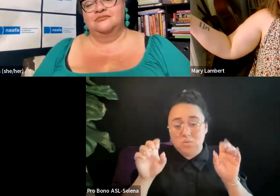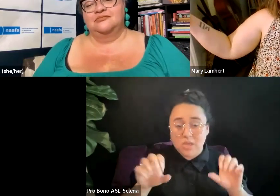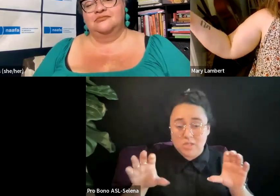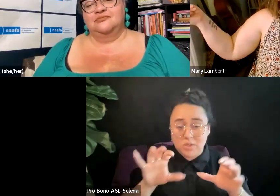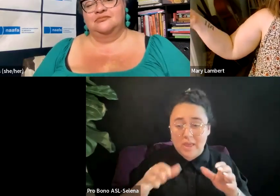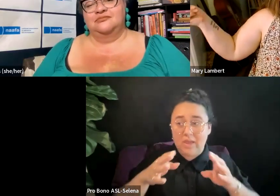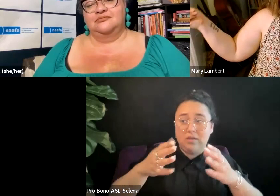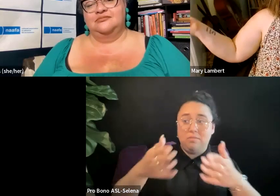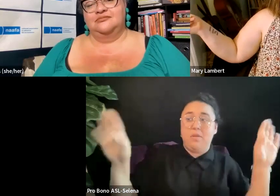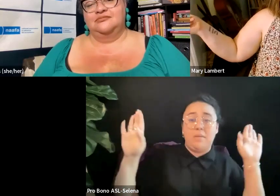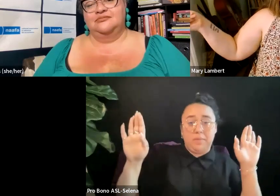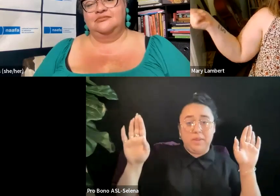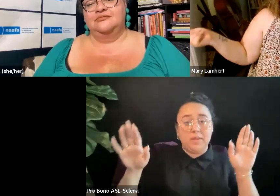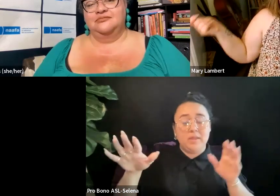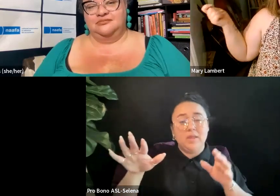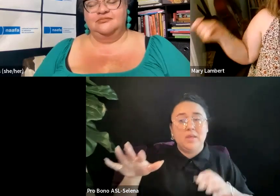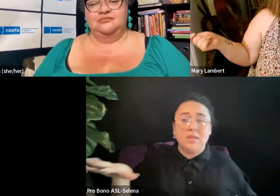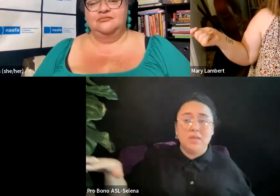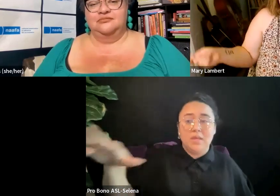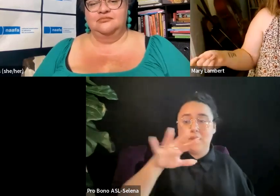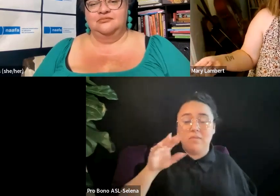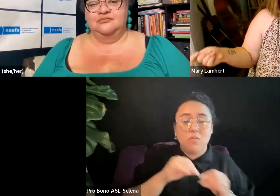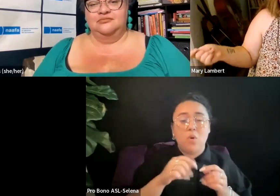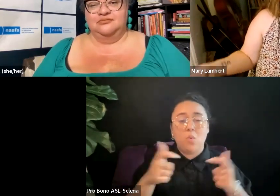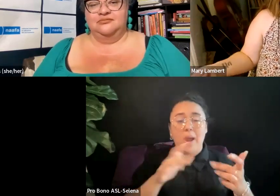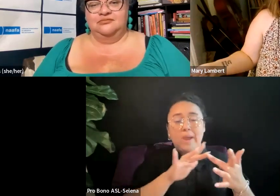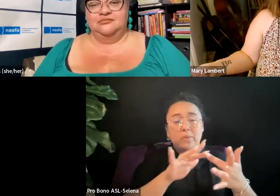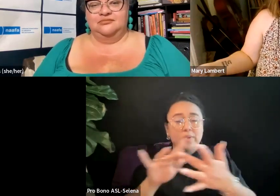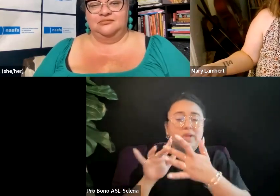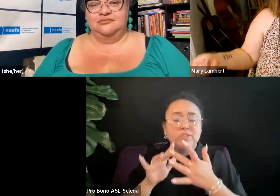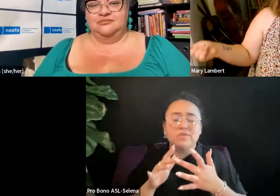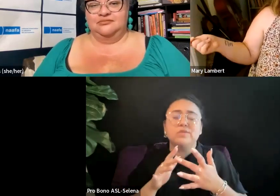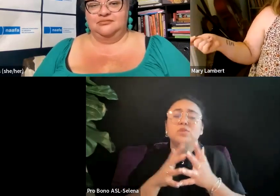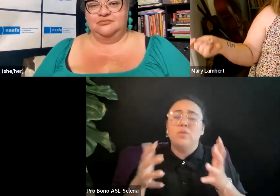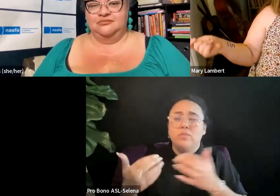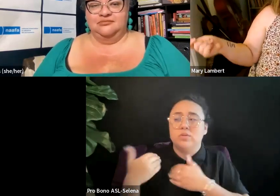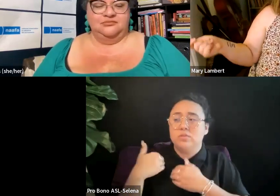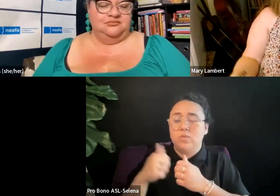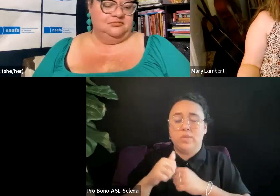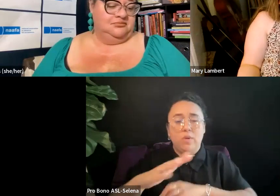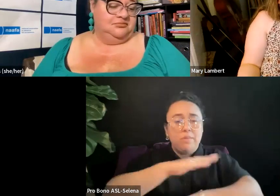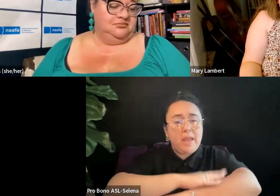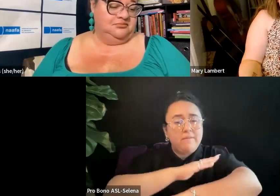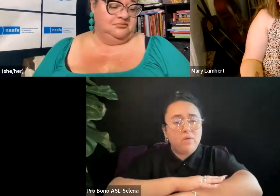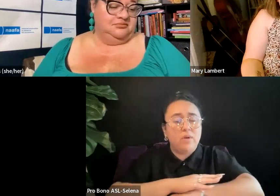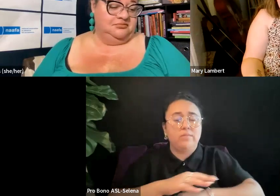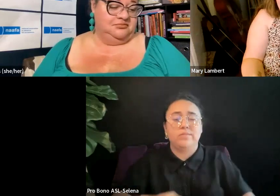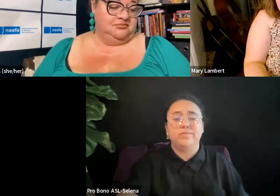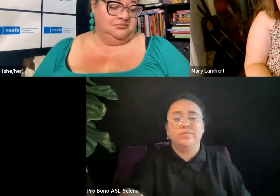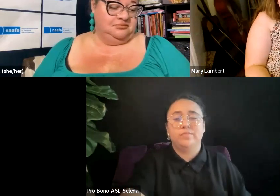if you have a wider reach, so you have a role, such a responsibility with the platform, and you have a responsibility to to people